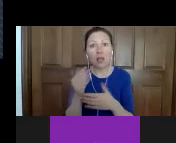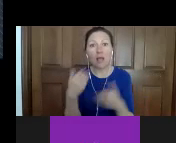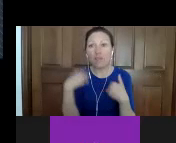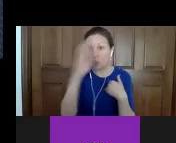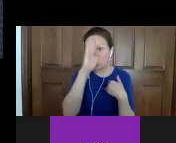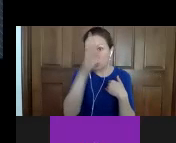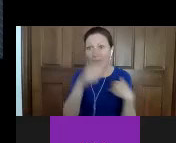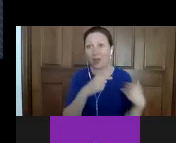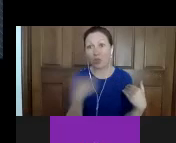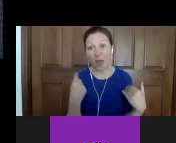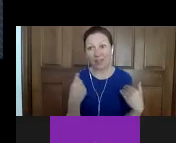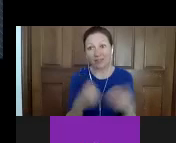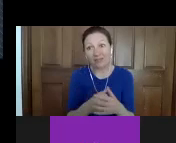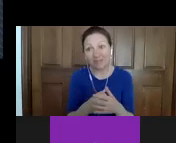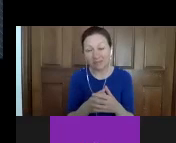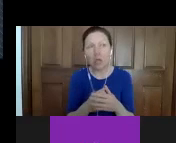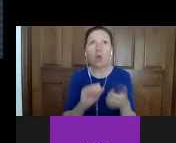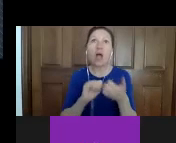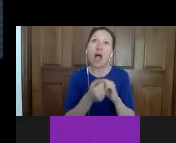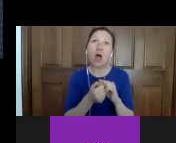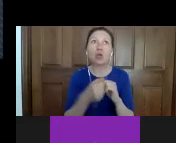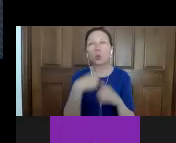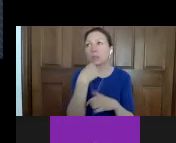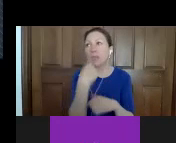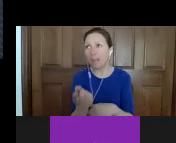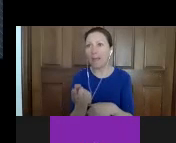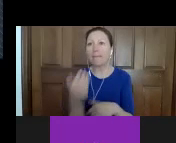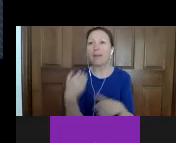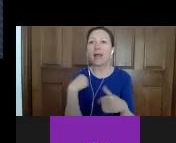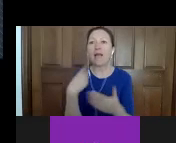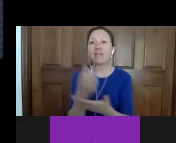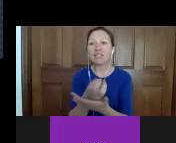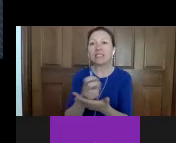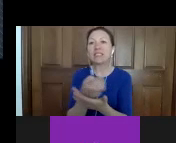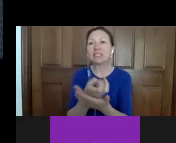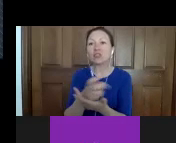How do you disclose that you have a seizure disorder? That's a difficult question. But